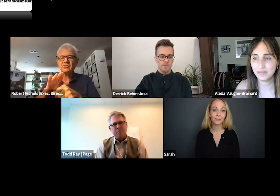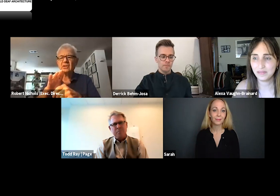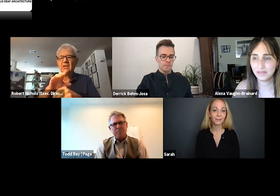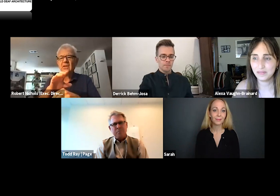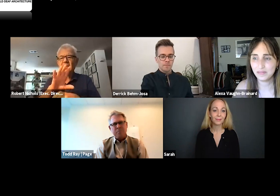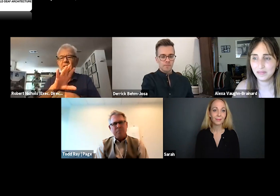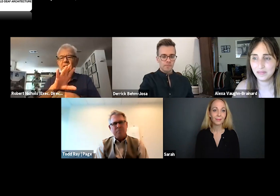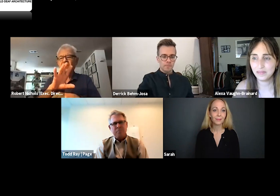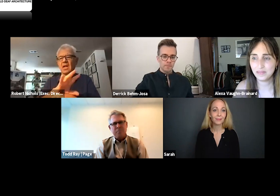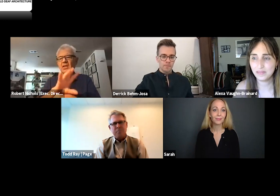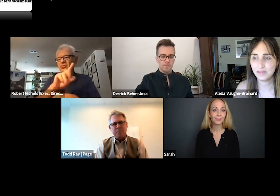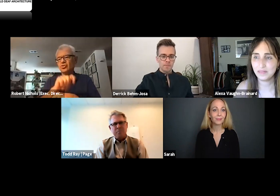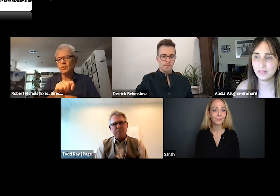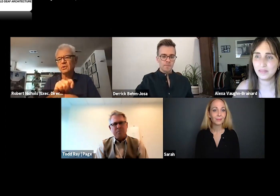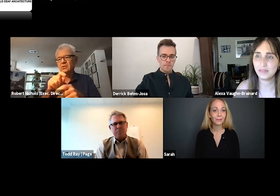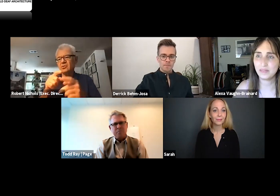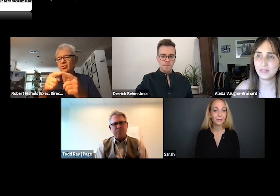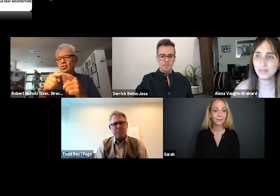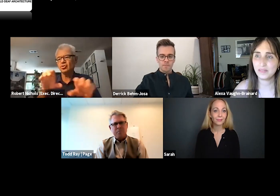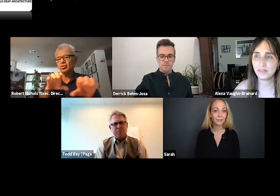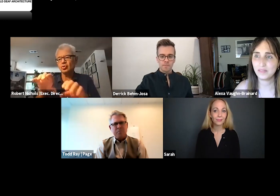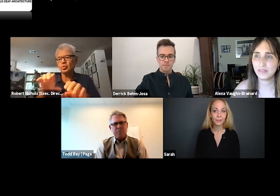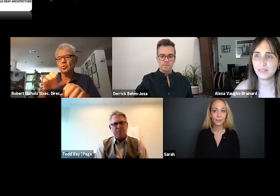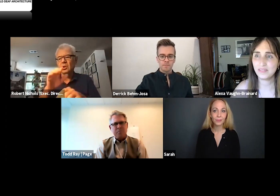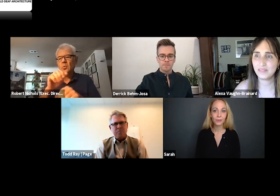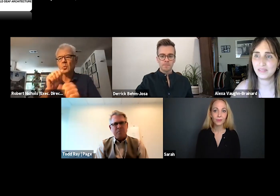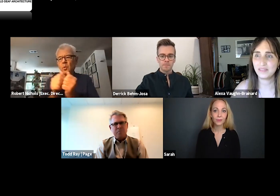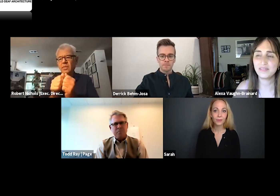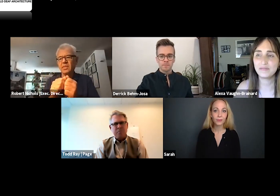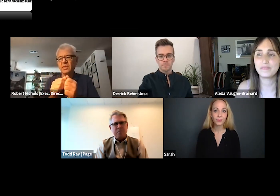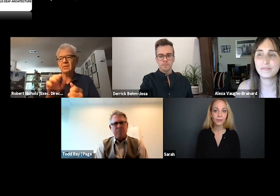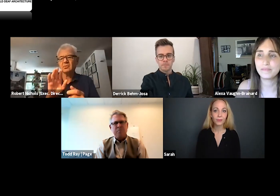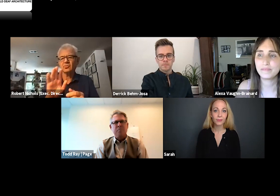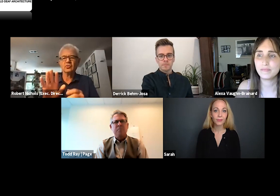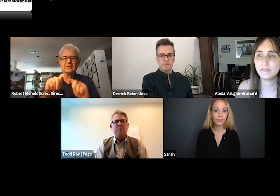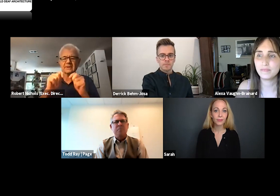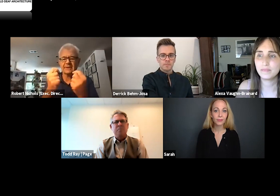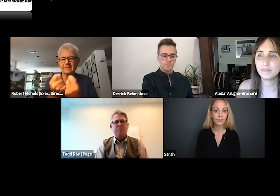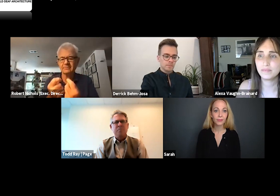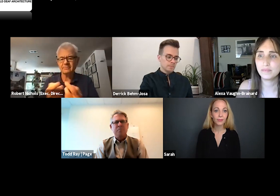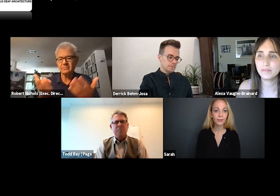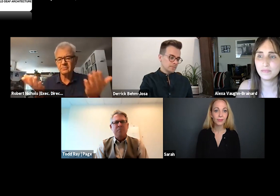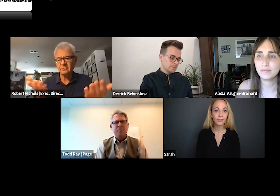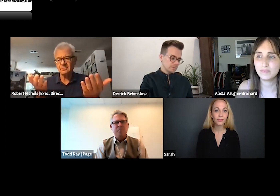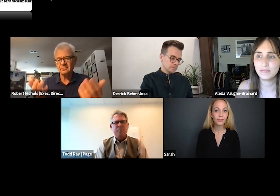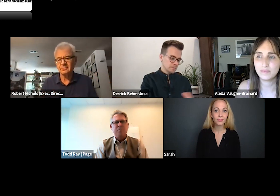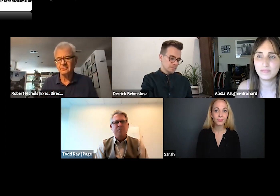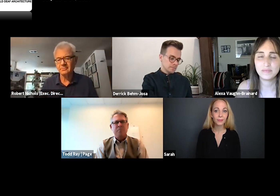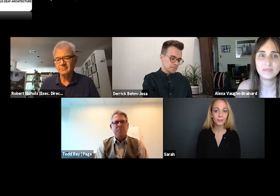full-time consultants for DeafSpace to work with your team?